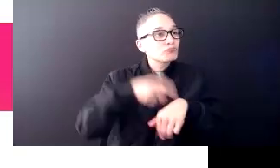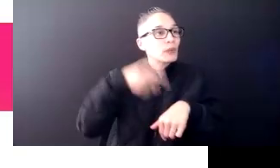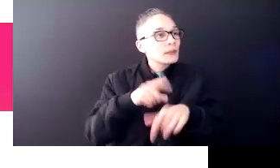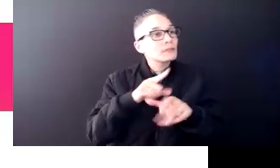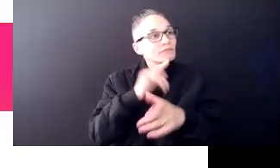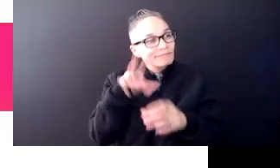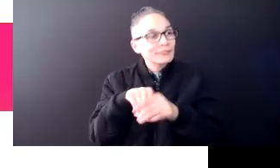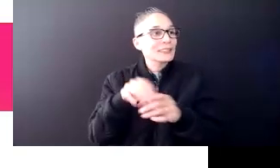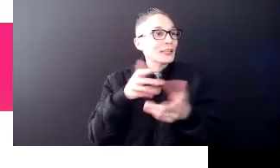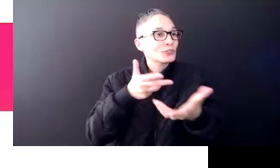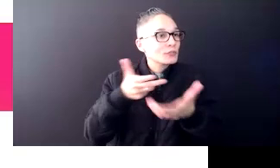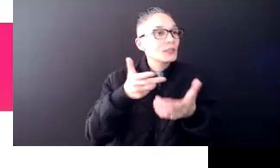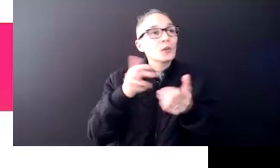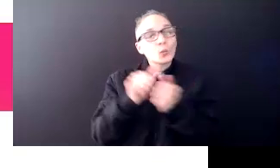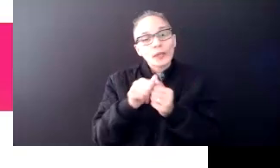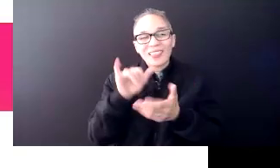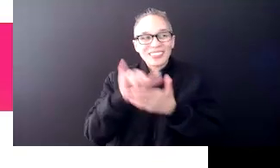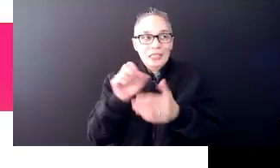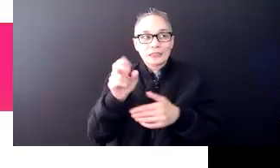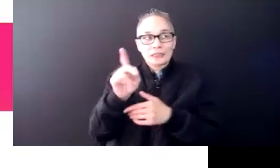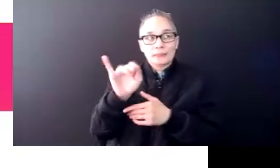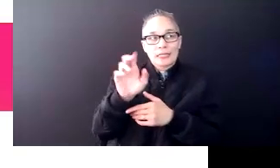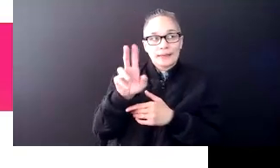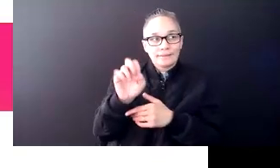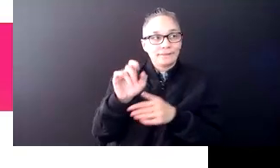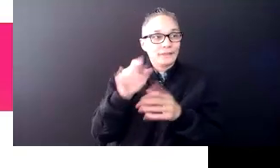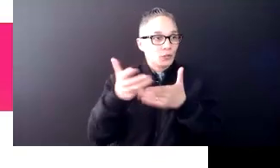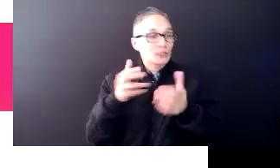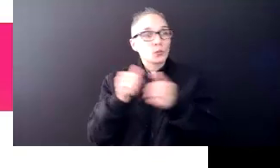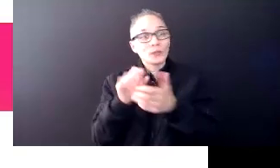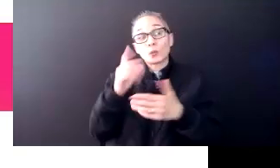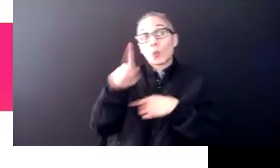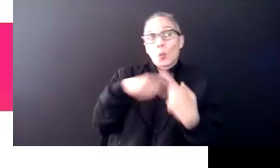engaging in substantive interaction with the student when needed, on the basis